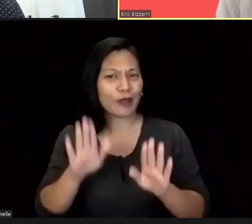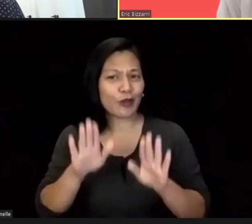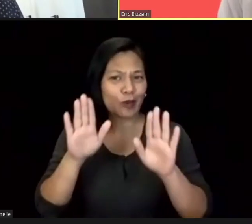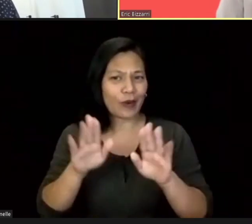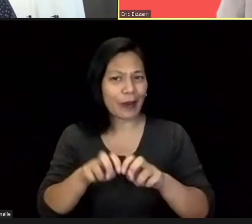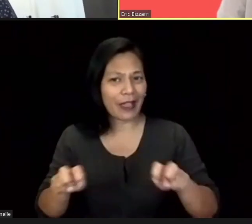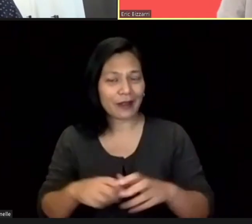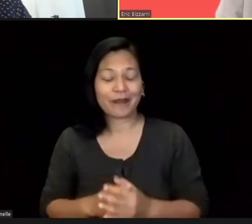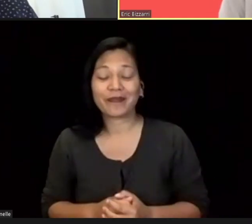And thank you.